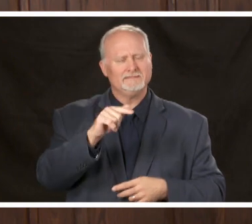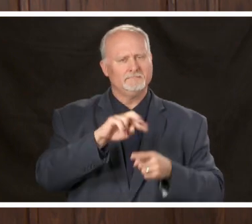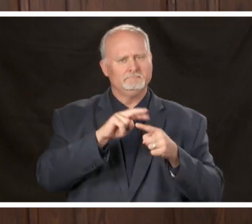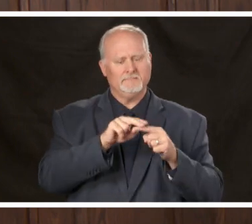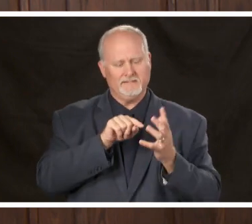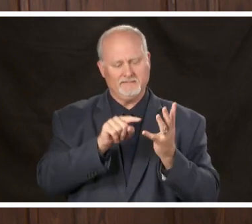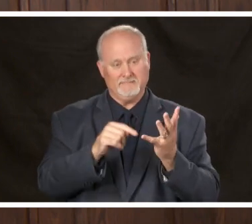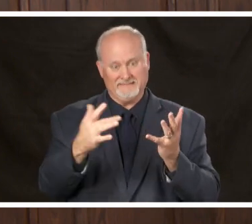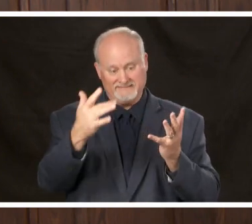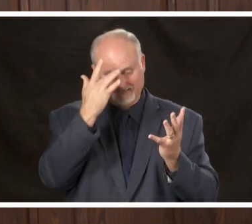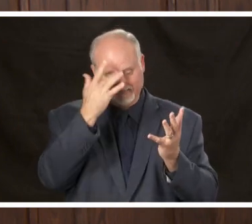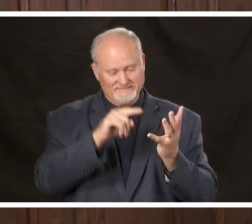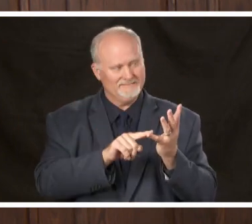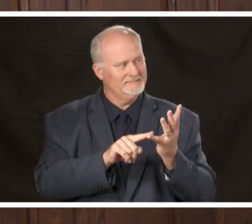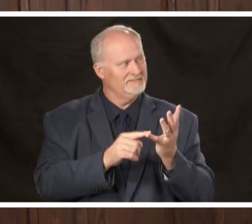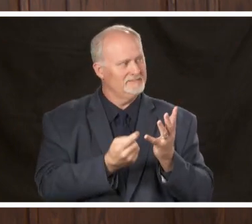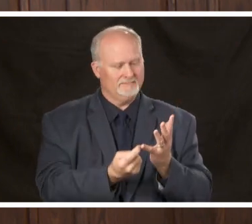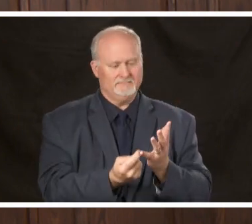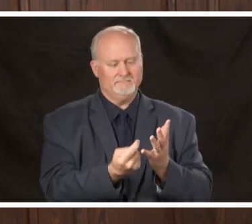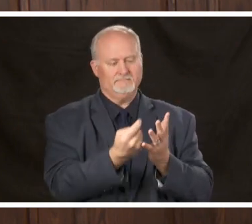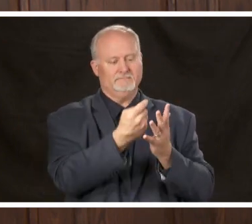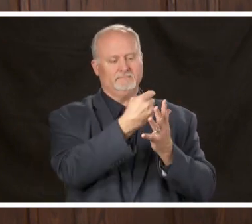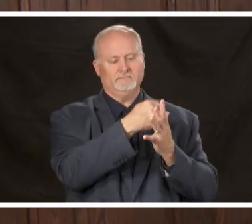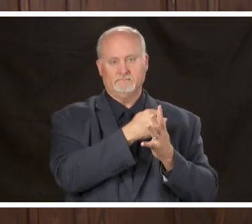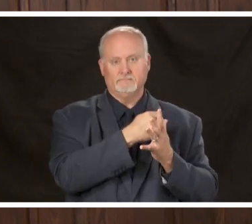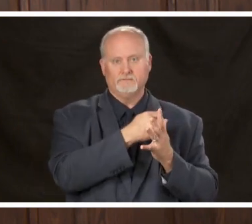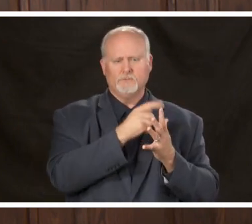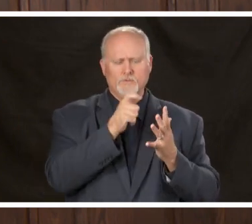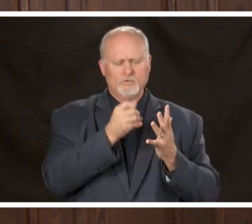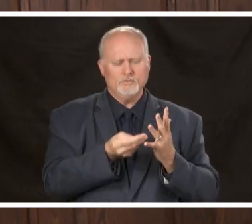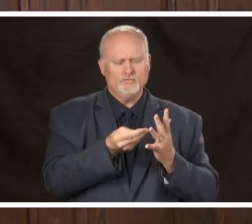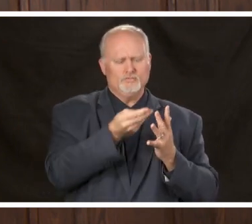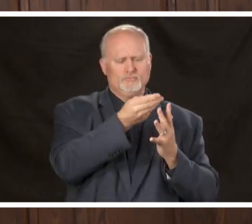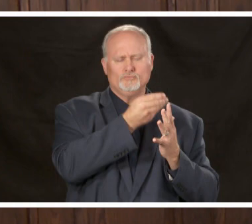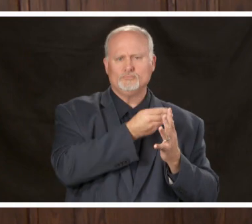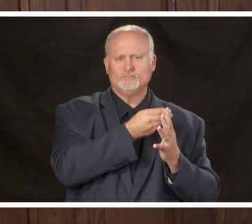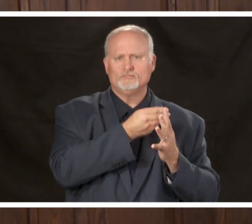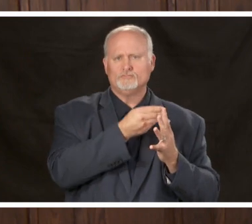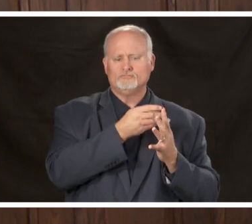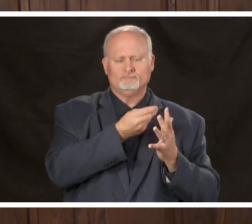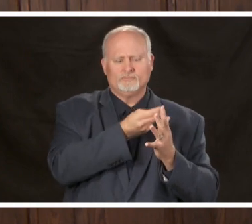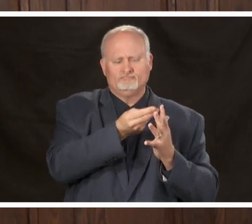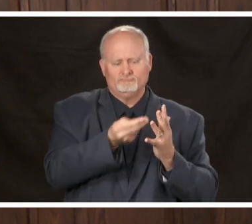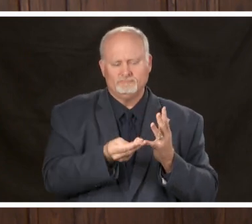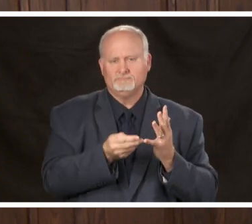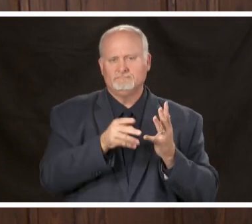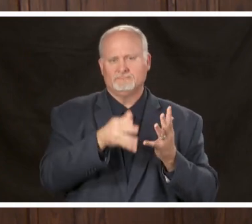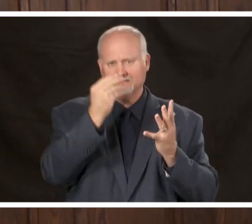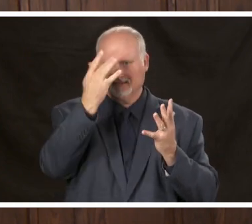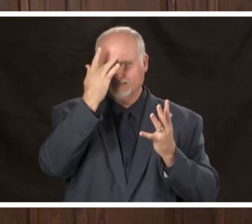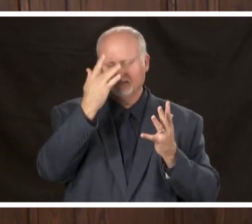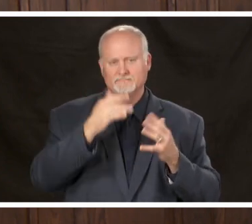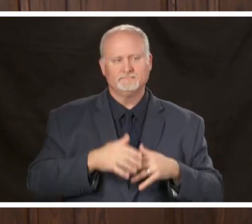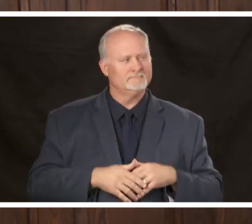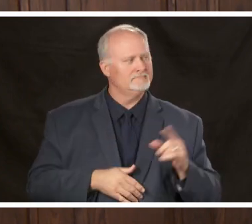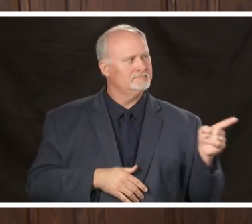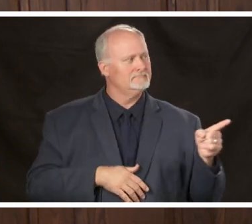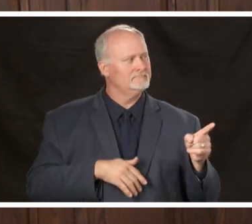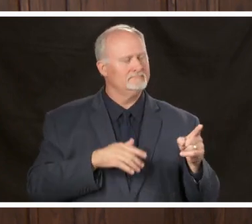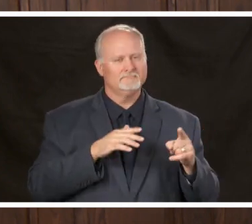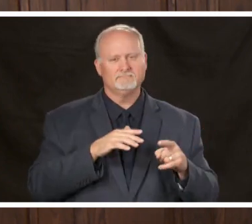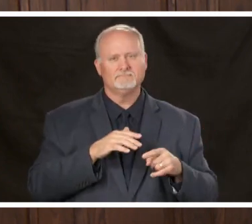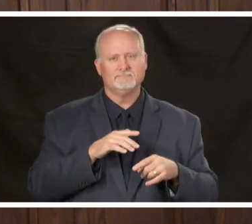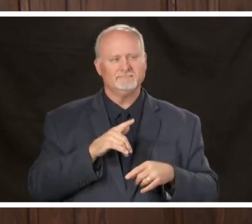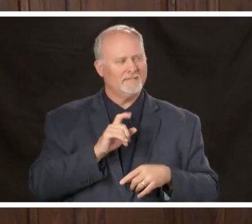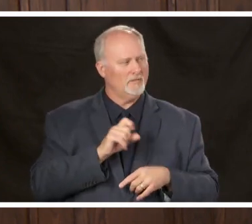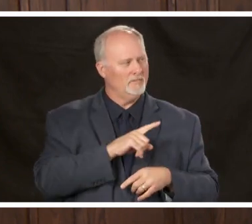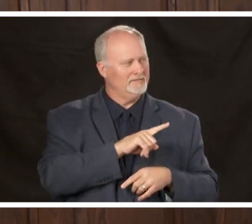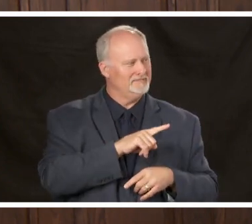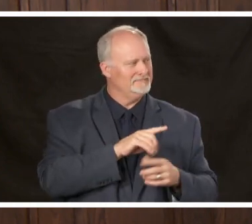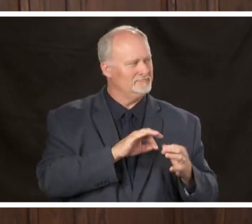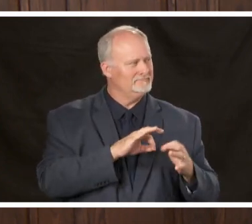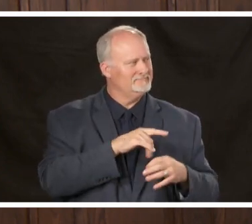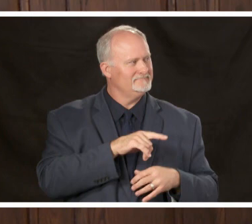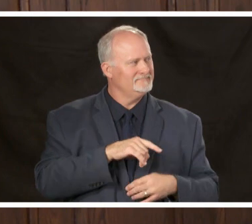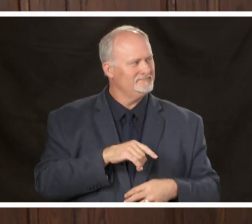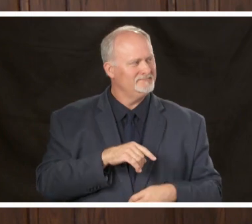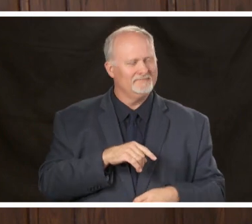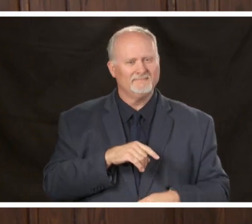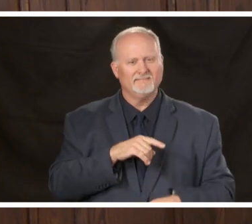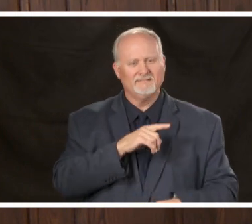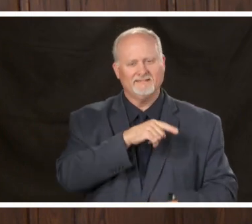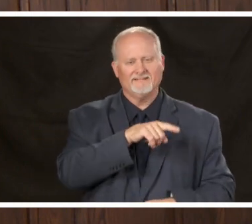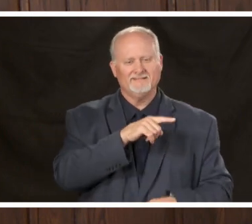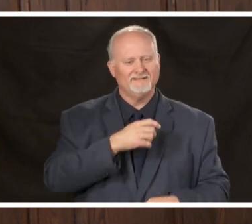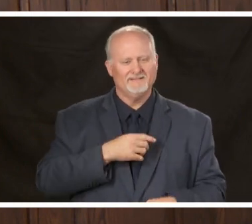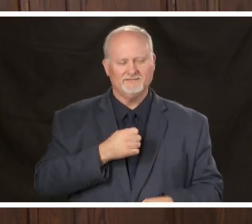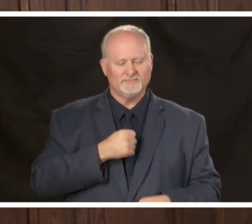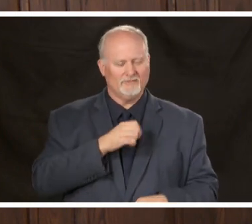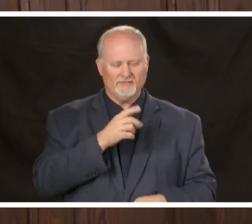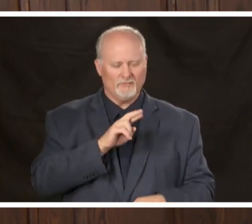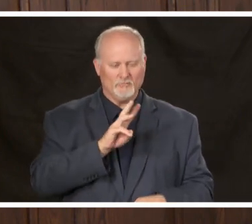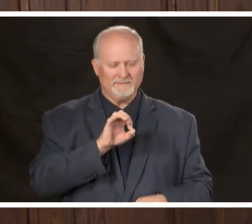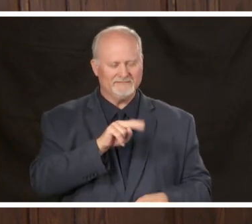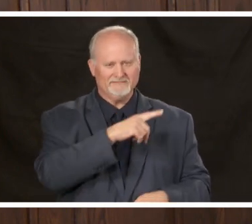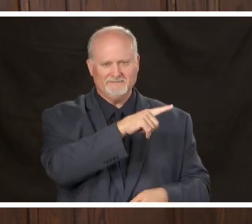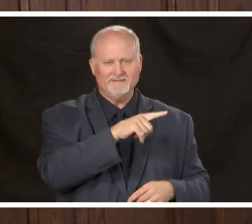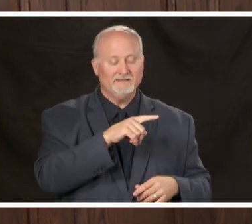a positive case and need to I'll pause for a second for that okay in your line